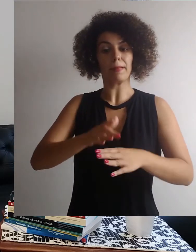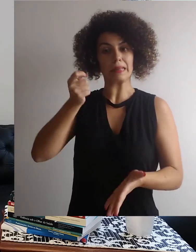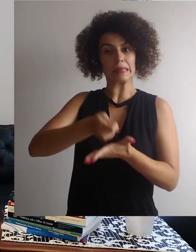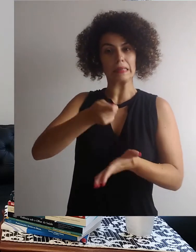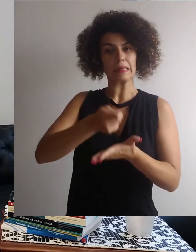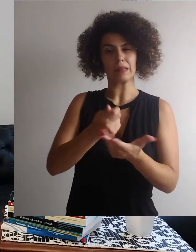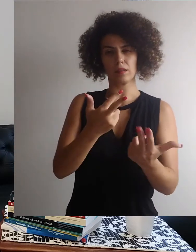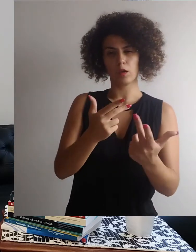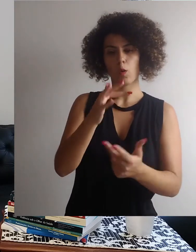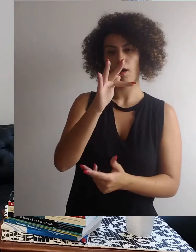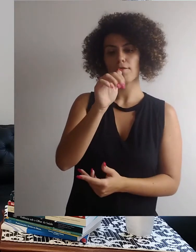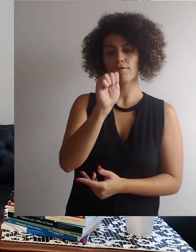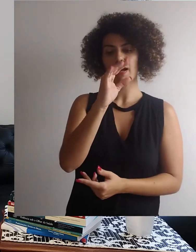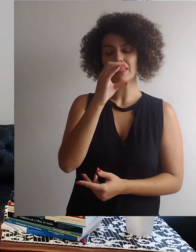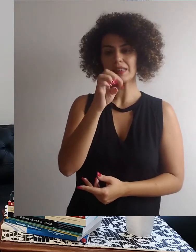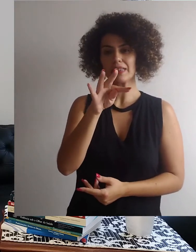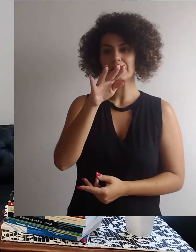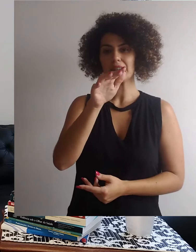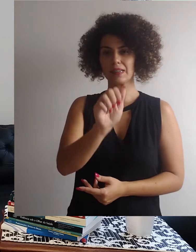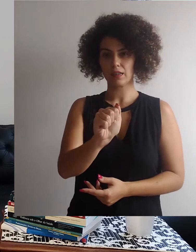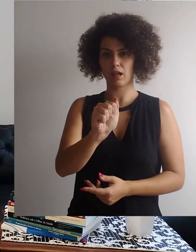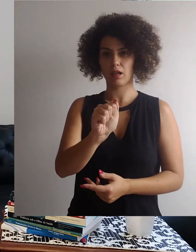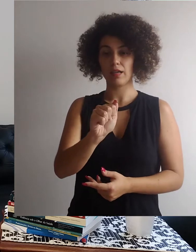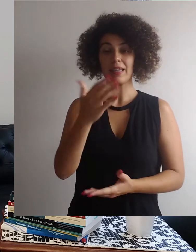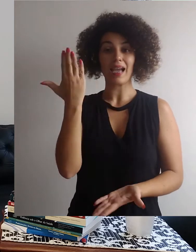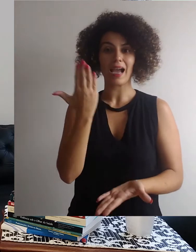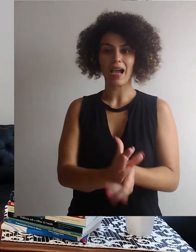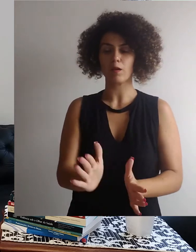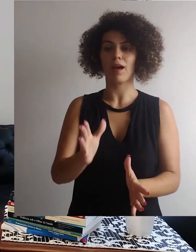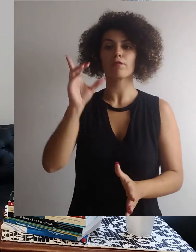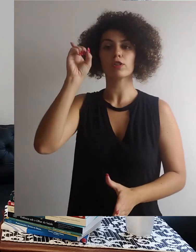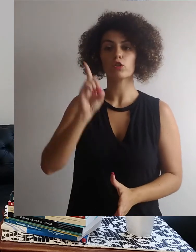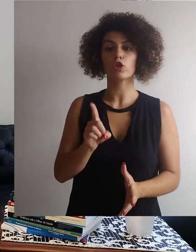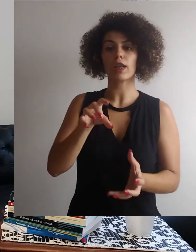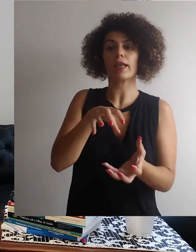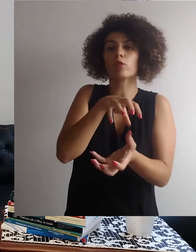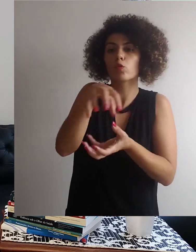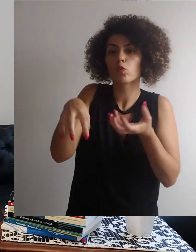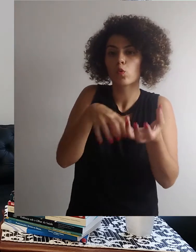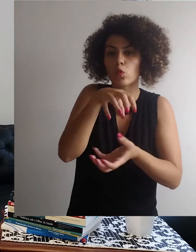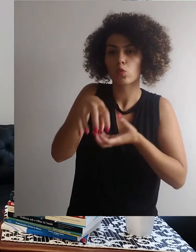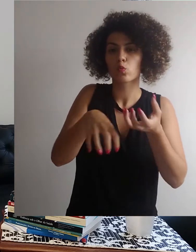giving the president broad powers and instituting exile, censorship and ending the right to strike.